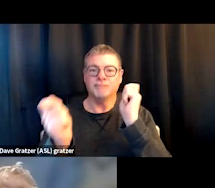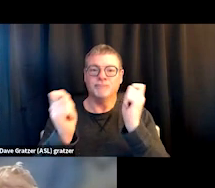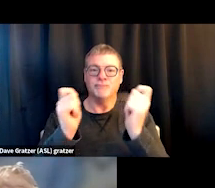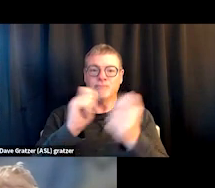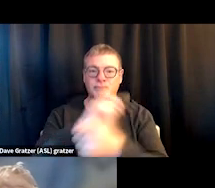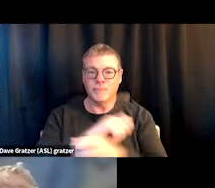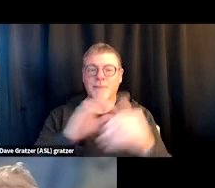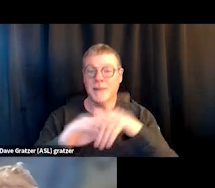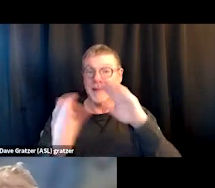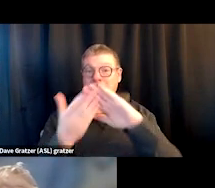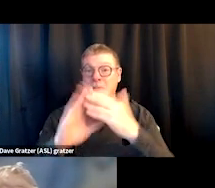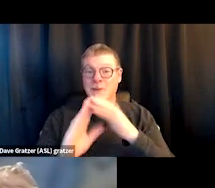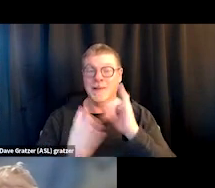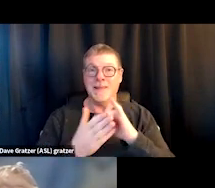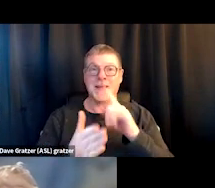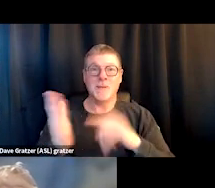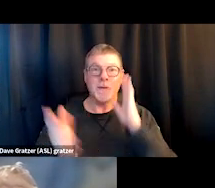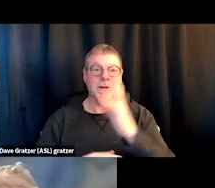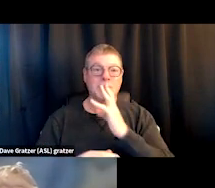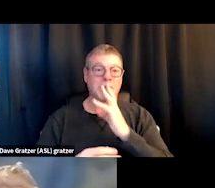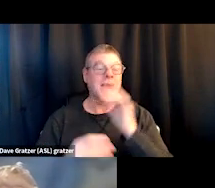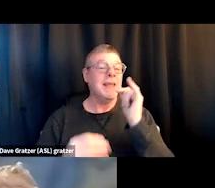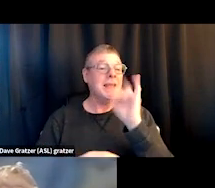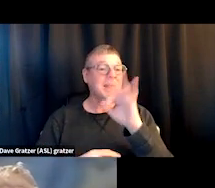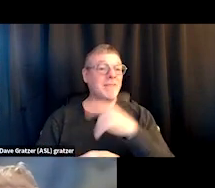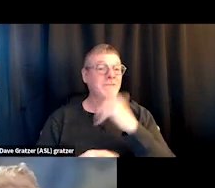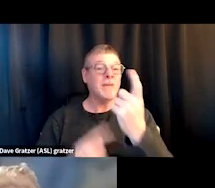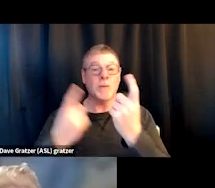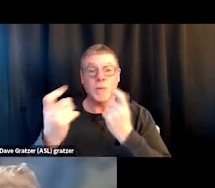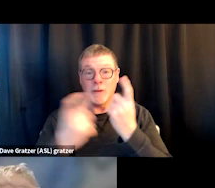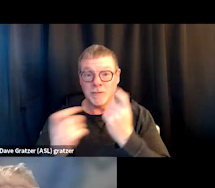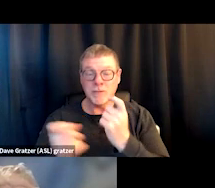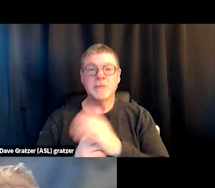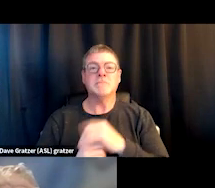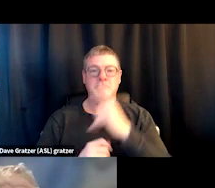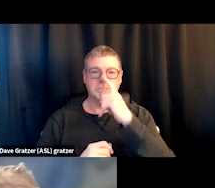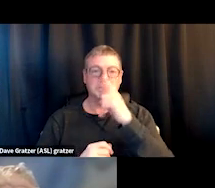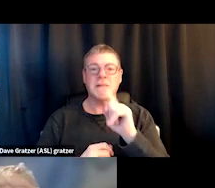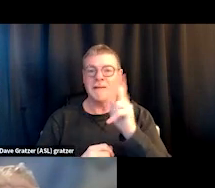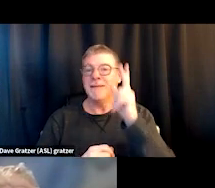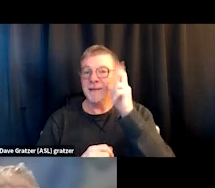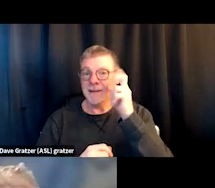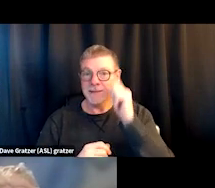And so, that's what I'm gonna share today. And feel free, if you have questions along the way, feel free to lift them in chat,